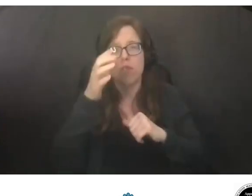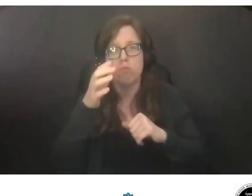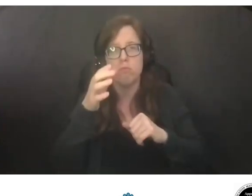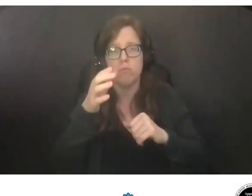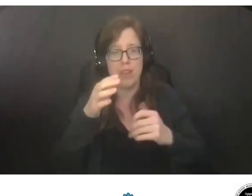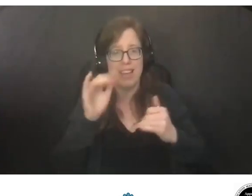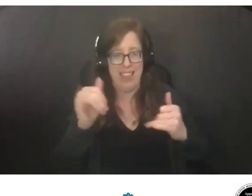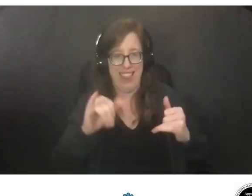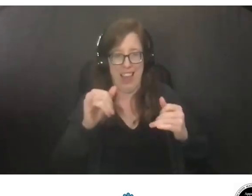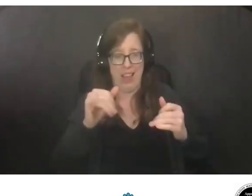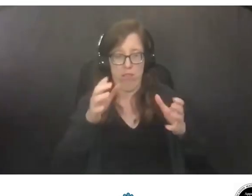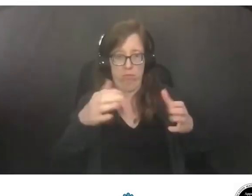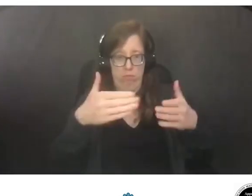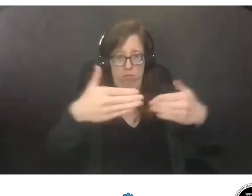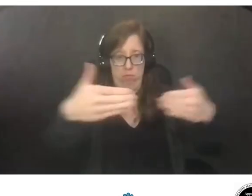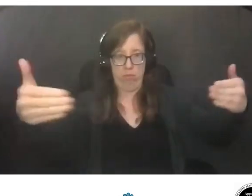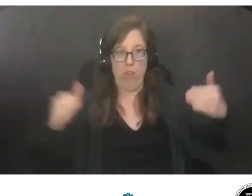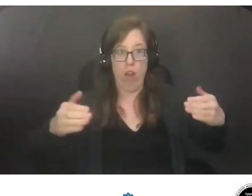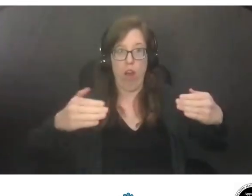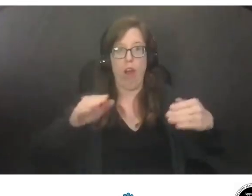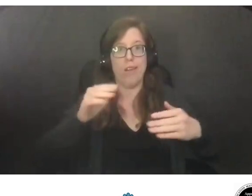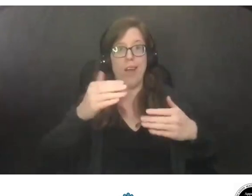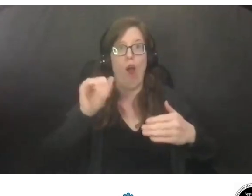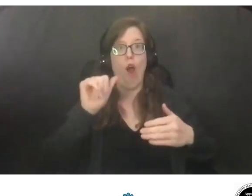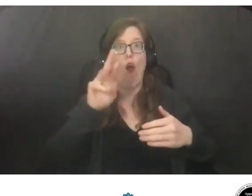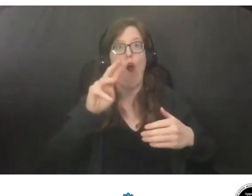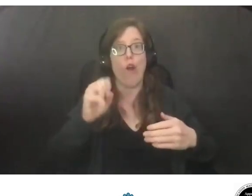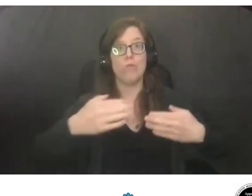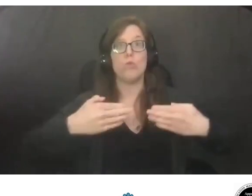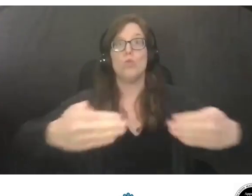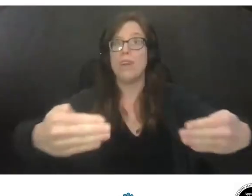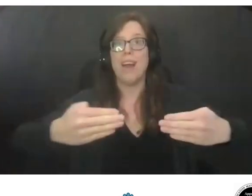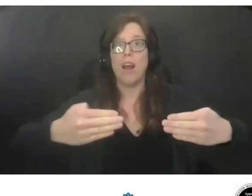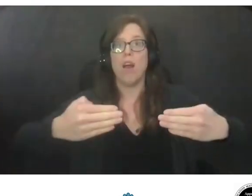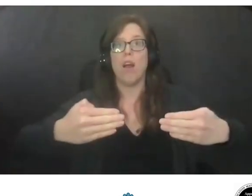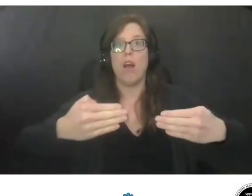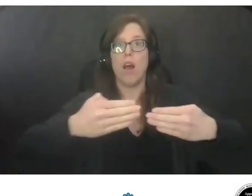arm's reach? We talked about interacting with people beyond an arm's reach. But what about world